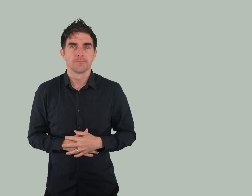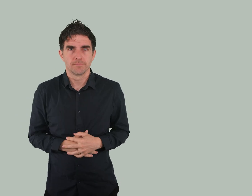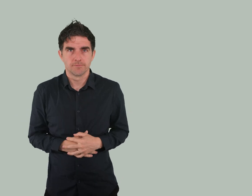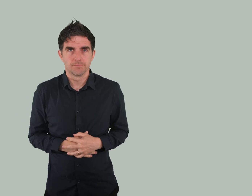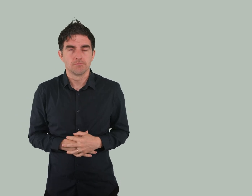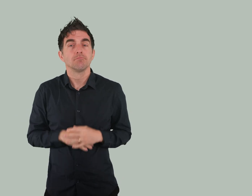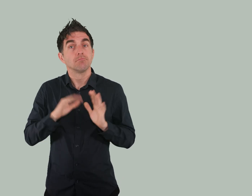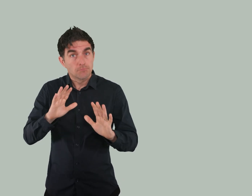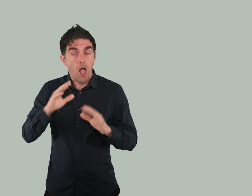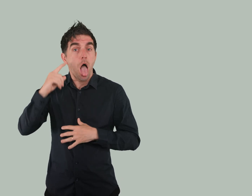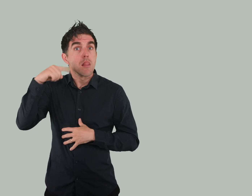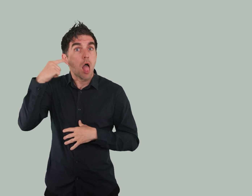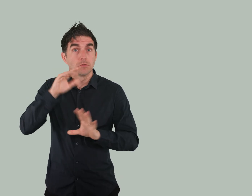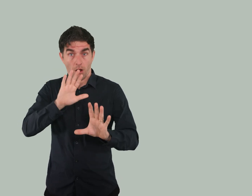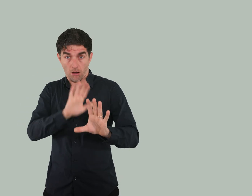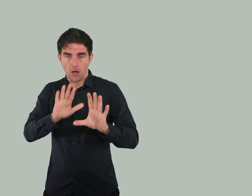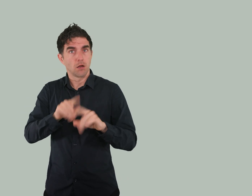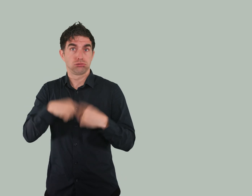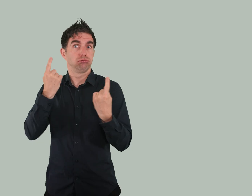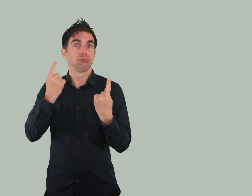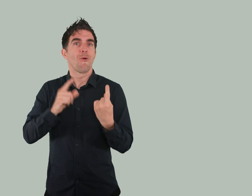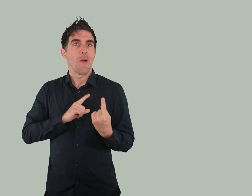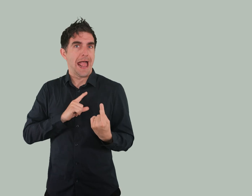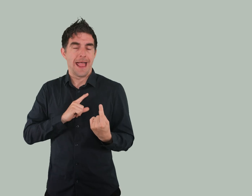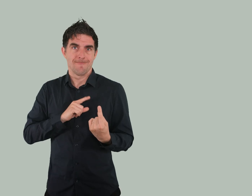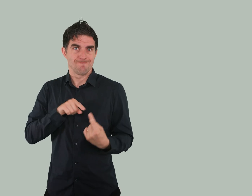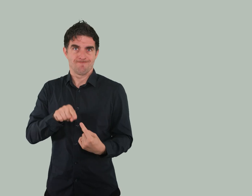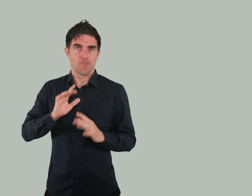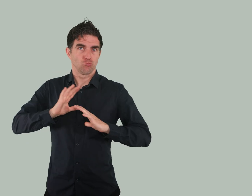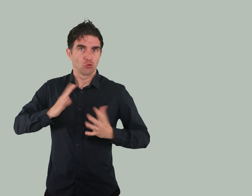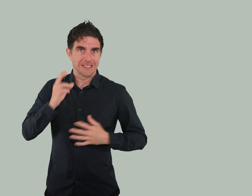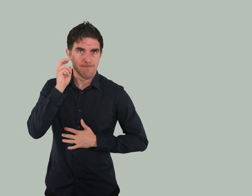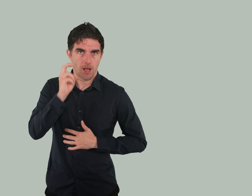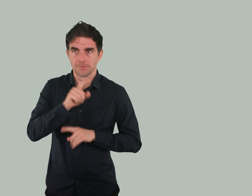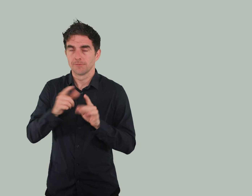London is the exception that proves the rule.